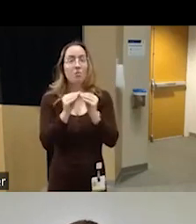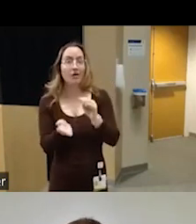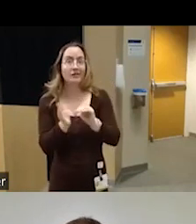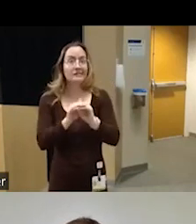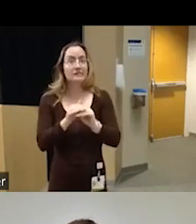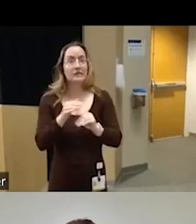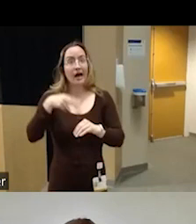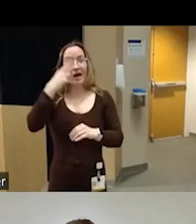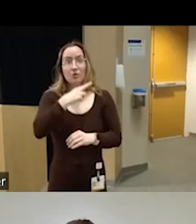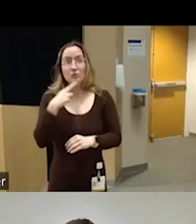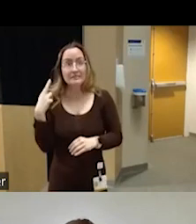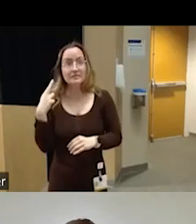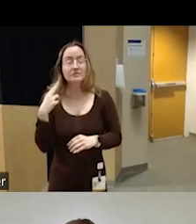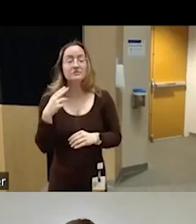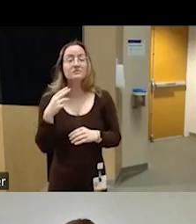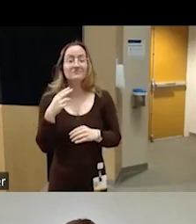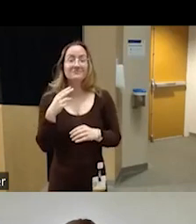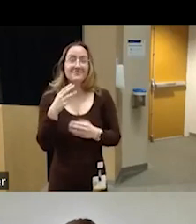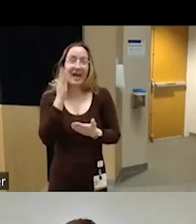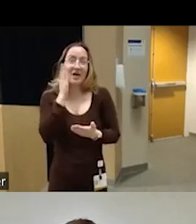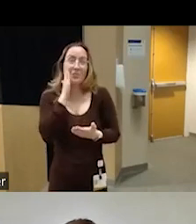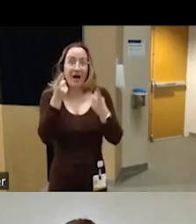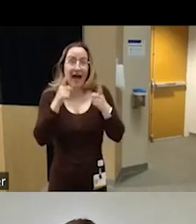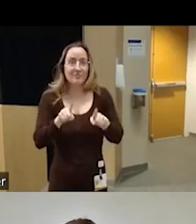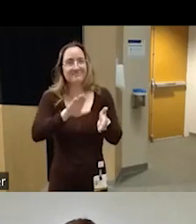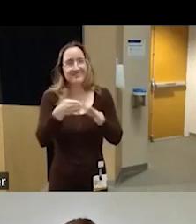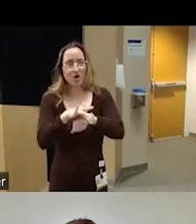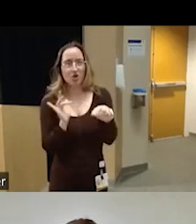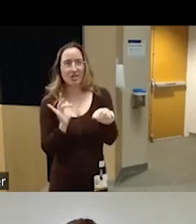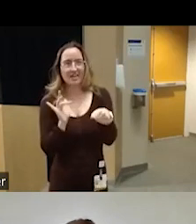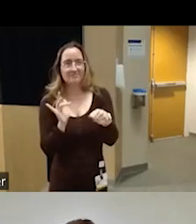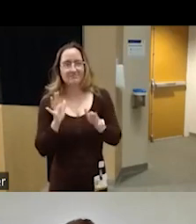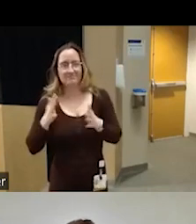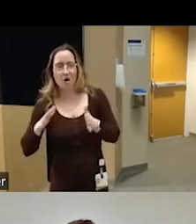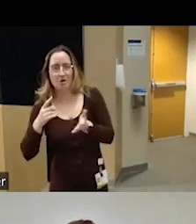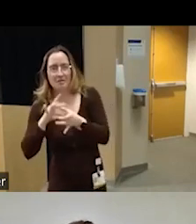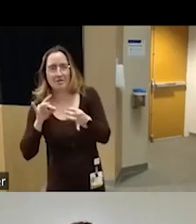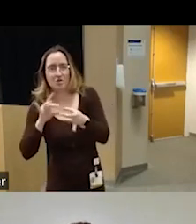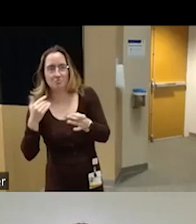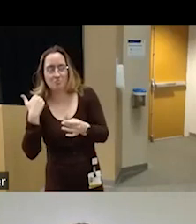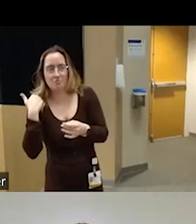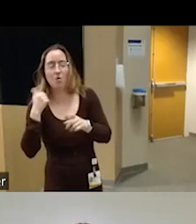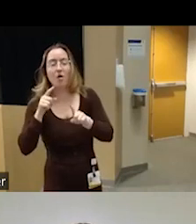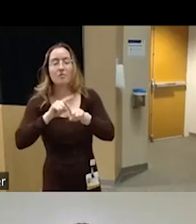That leads to premature mortality as Steve has already mentioned 15 to 20 years, especially people with schizophrenia.